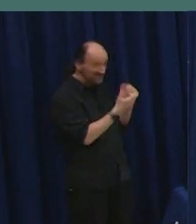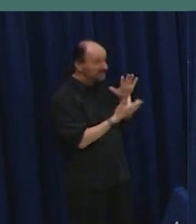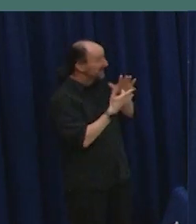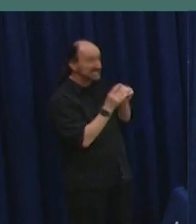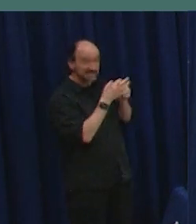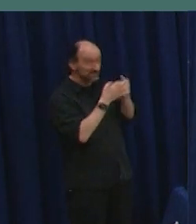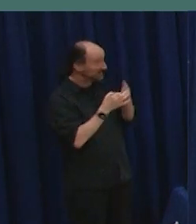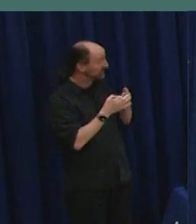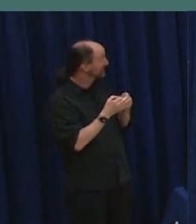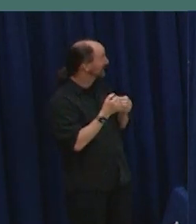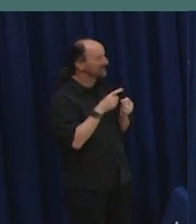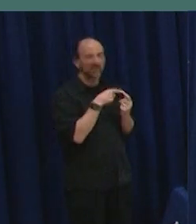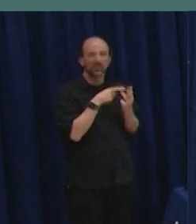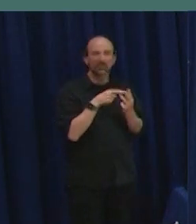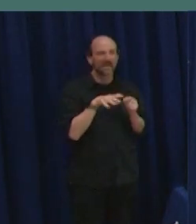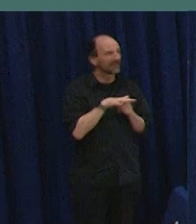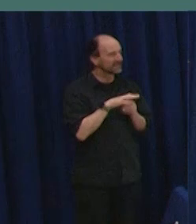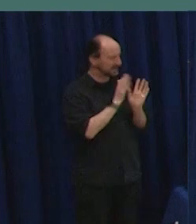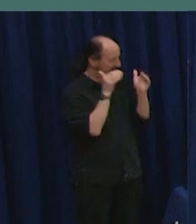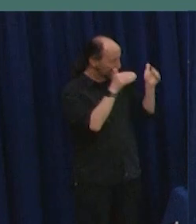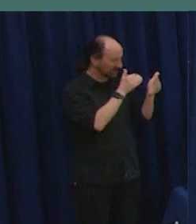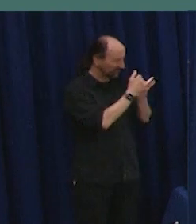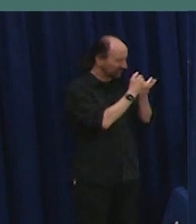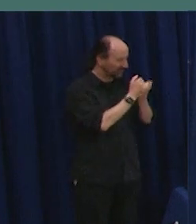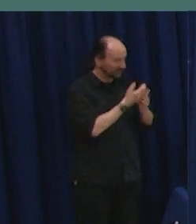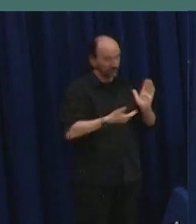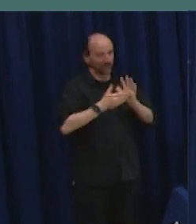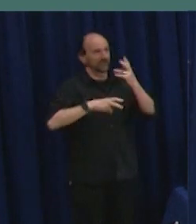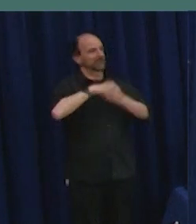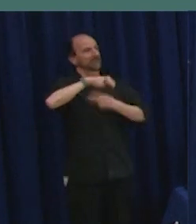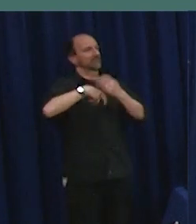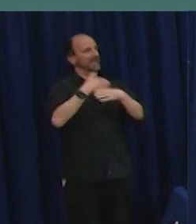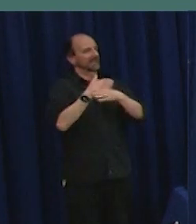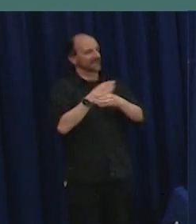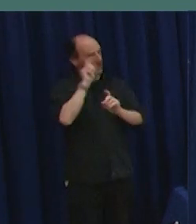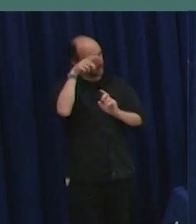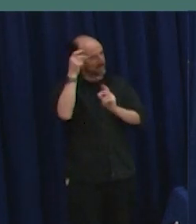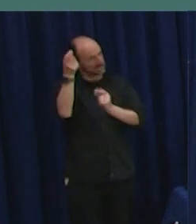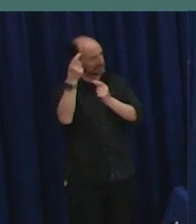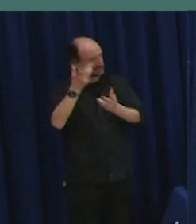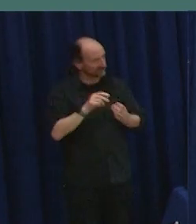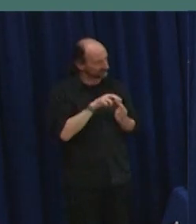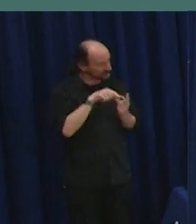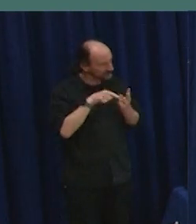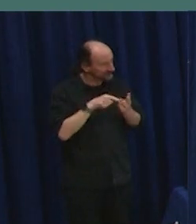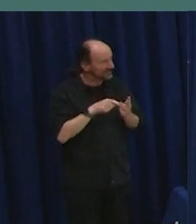there's three areas: poor attention, overactivity, impulsivity but lots of things within that again,